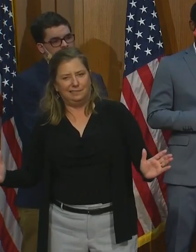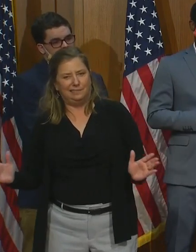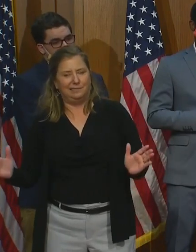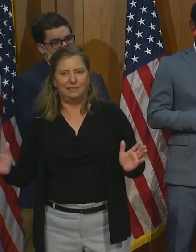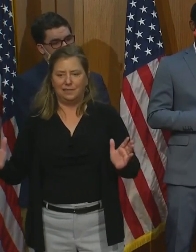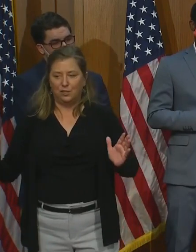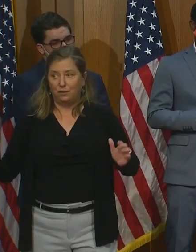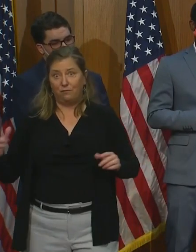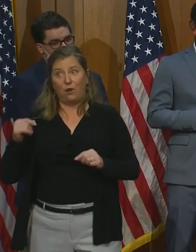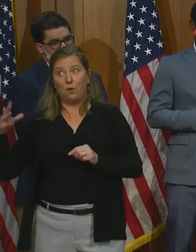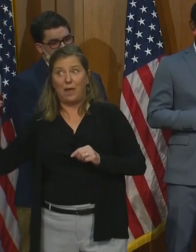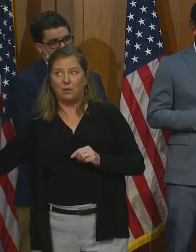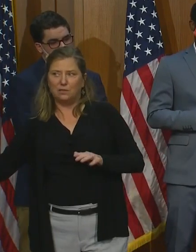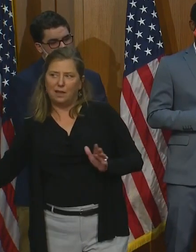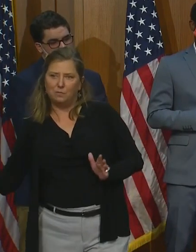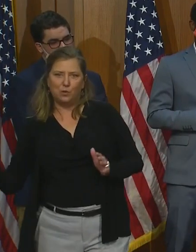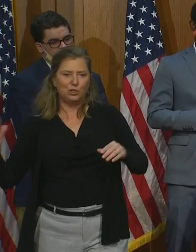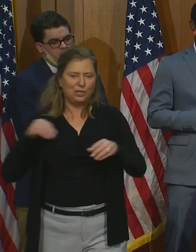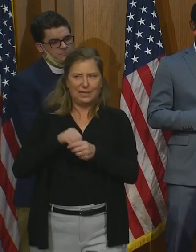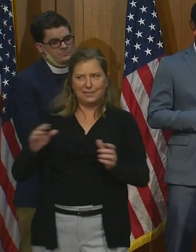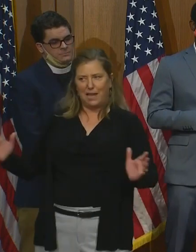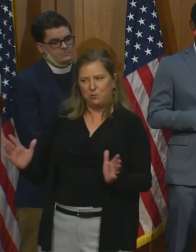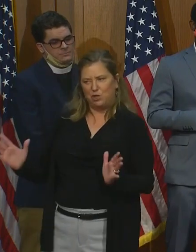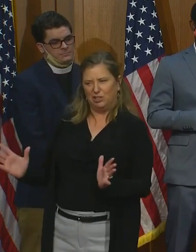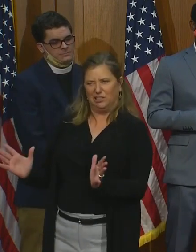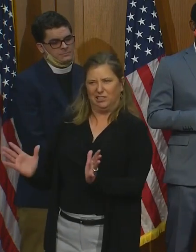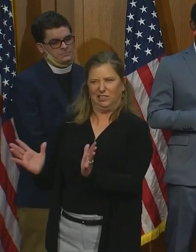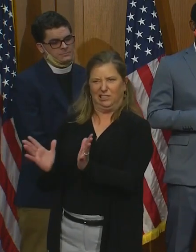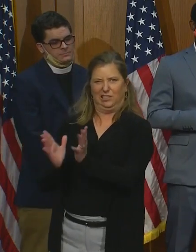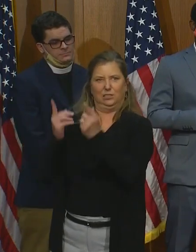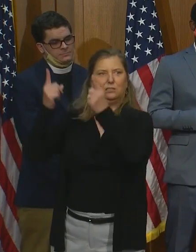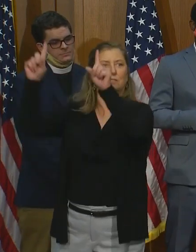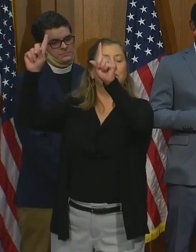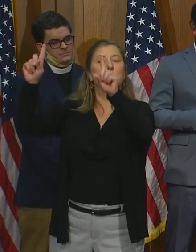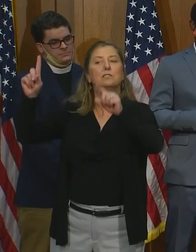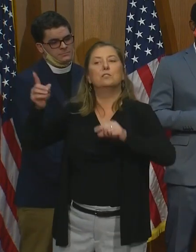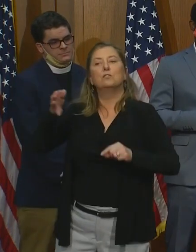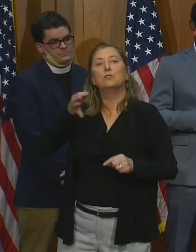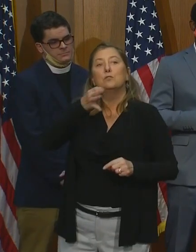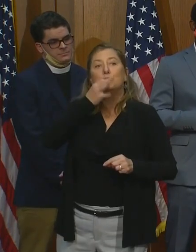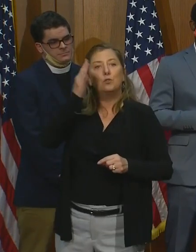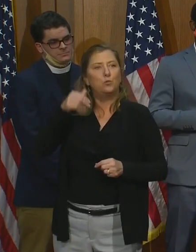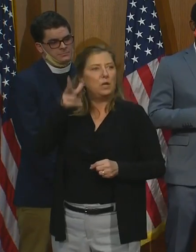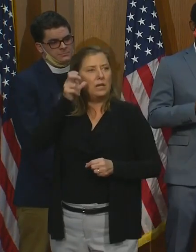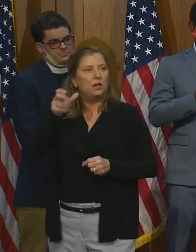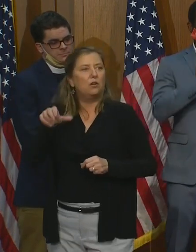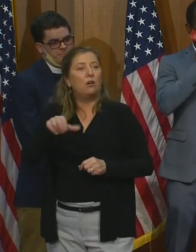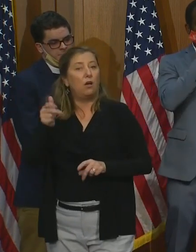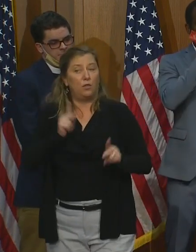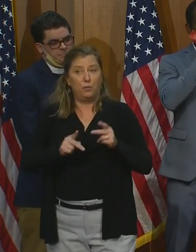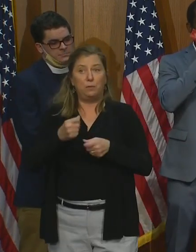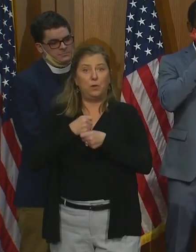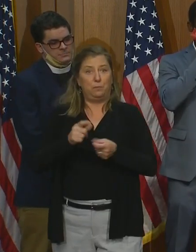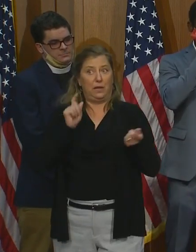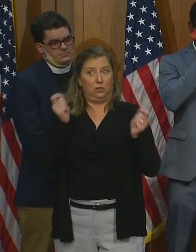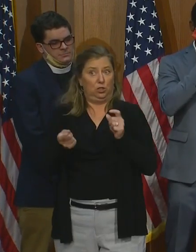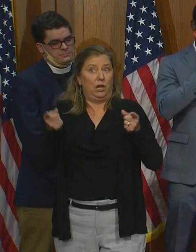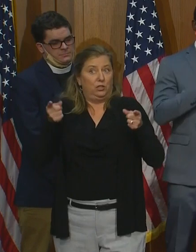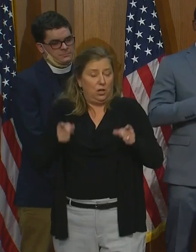OUTSIDE. AND YOU PUSH ON THE INSIDE TO. WE'RE HERE IN JUST A